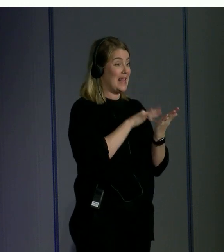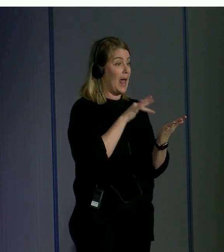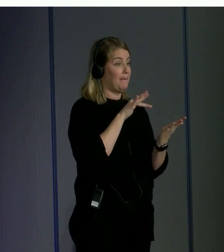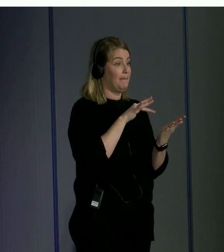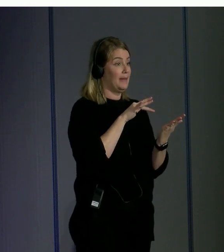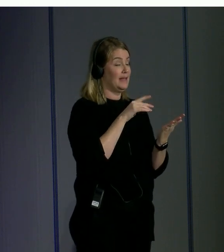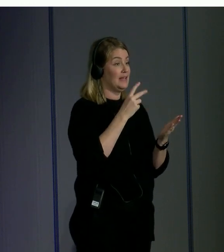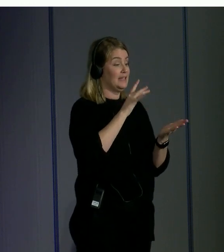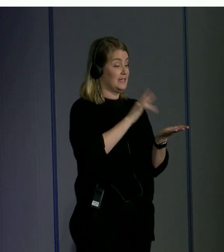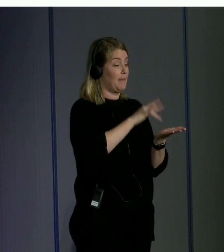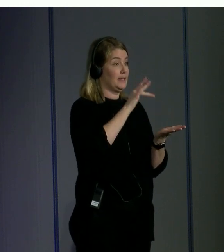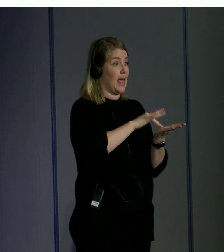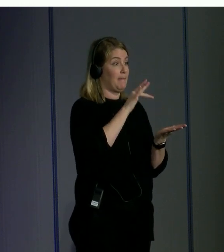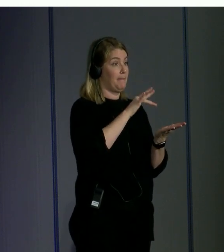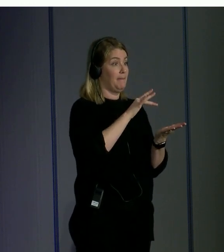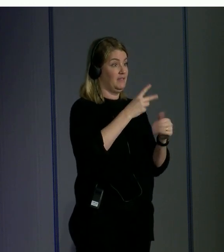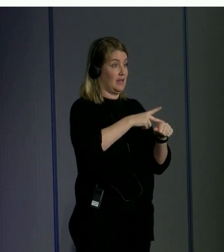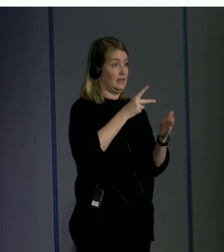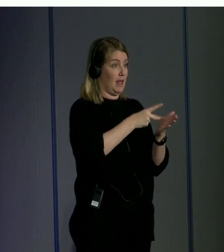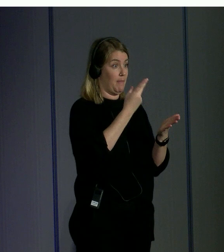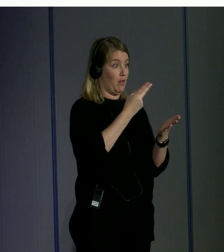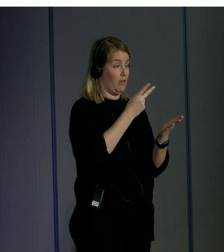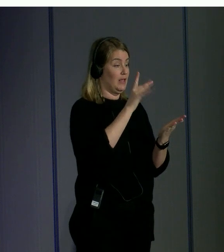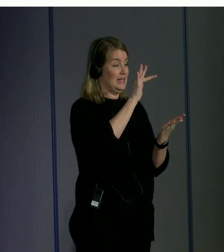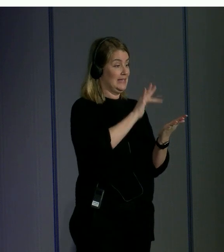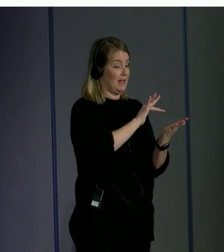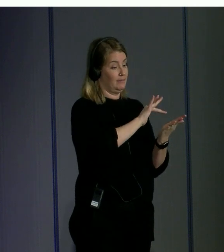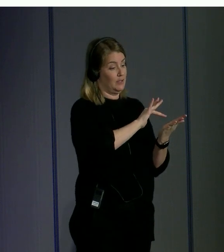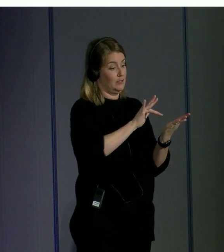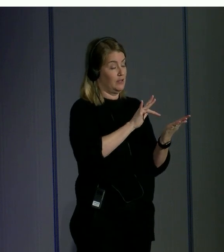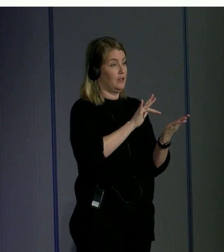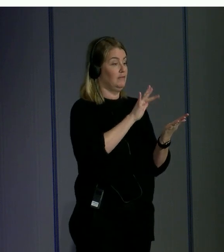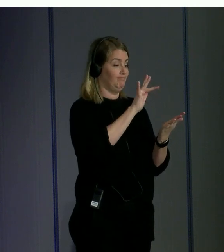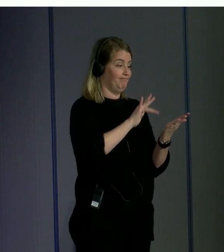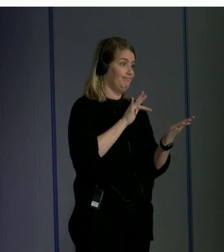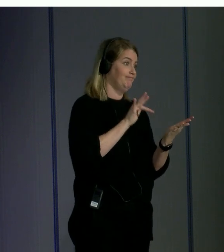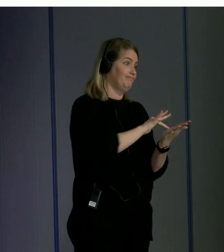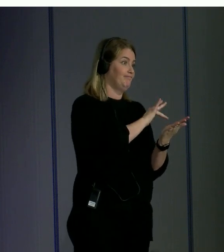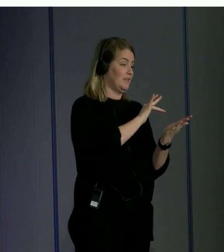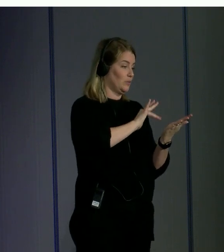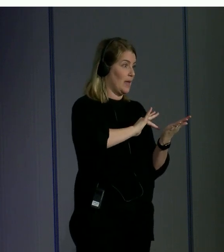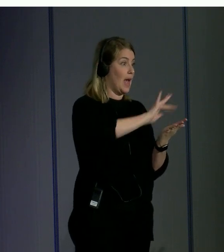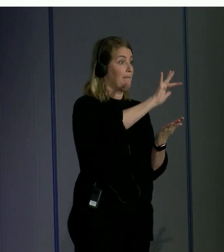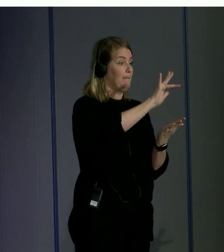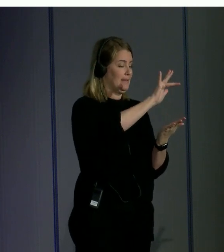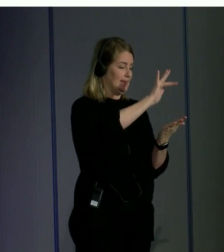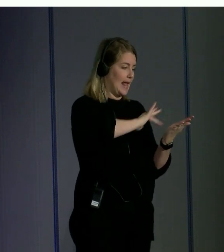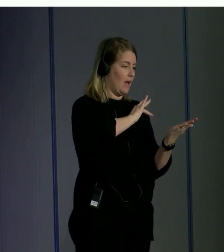Double tap. Tap and drag. Swipe right. Swipe left. Swipe up. Swipe down.